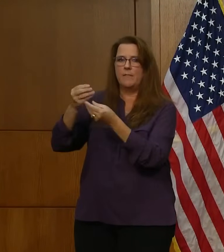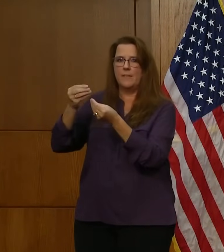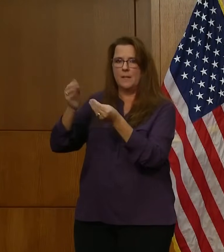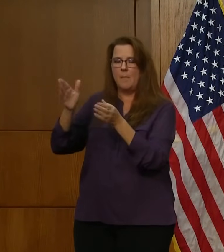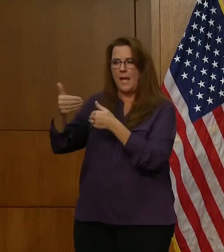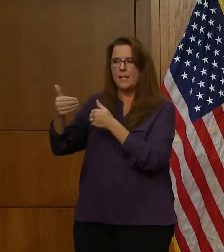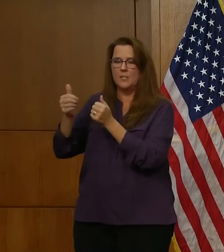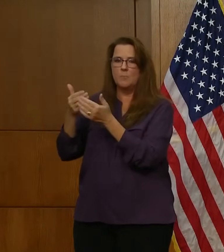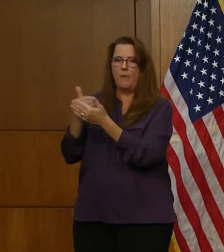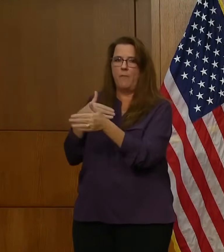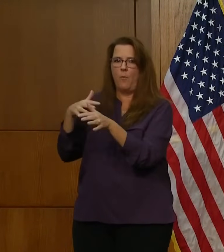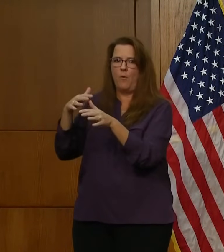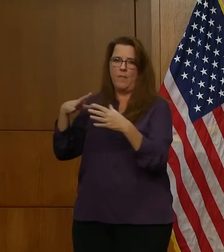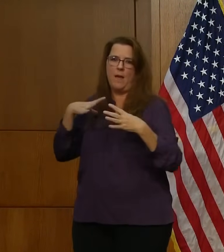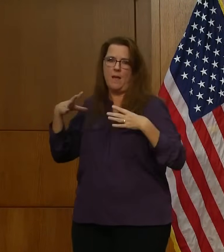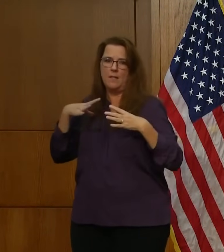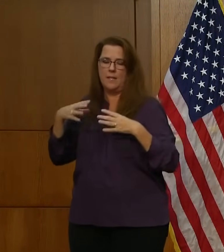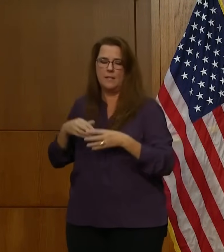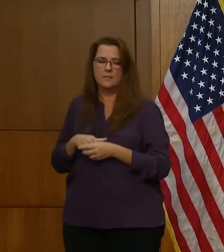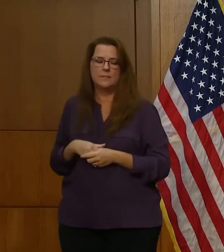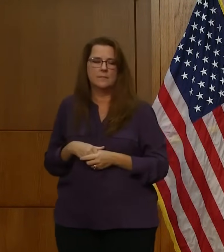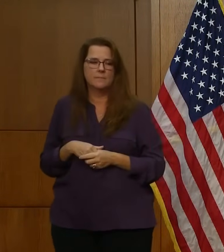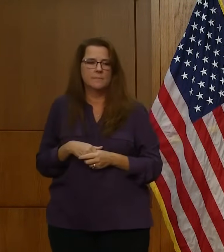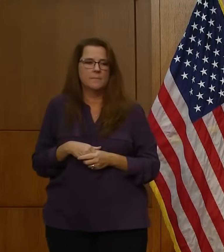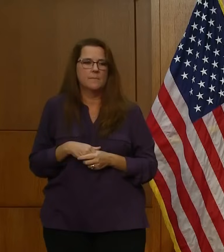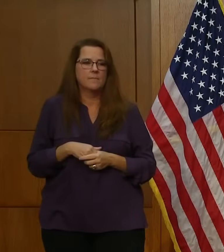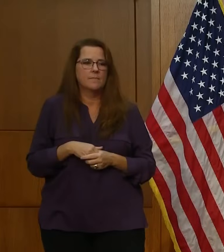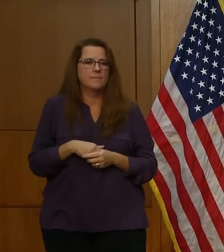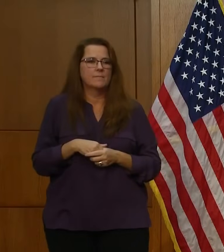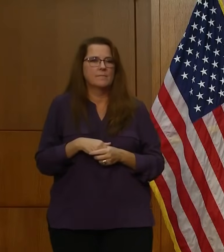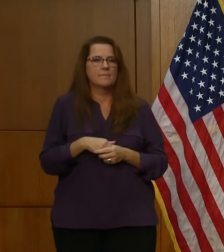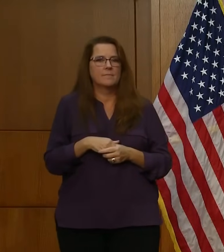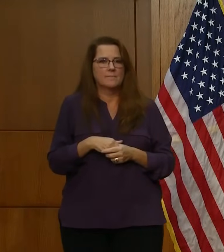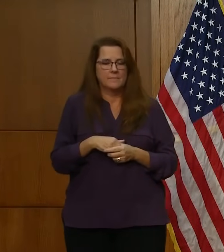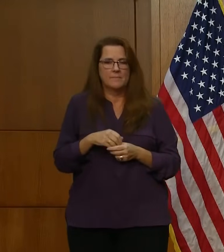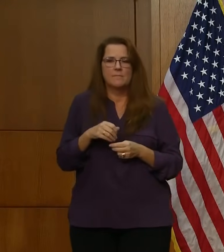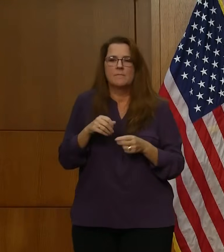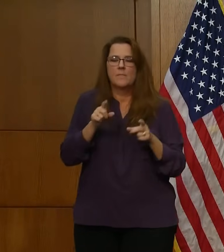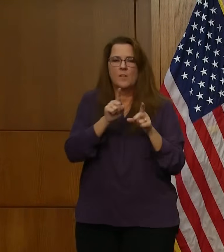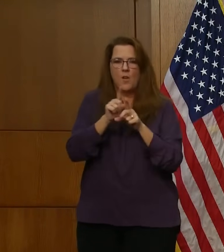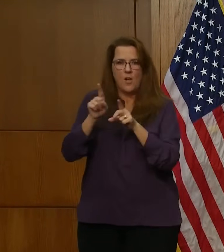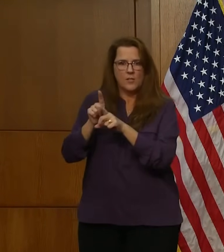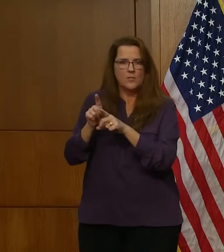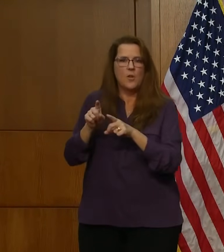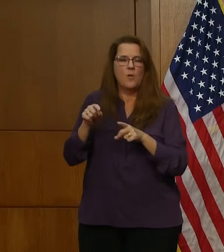LEAVE FOR THE HOLIDAYS WITHOUT PASSING A RELIEF PACKAGE. ALSO